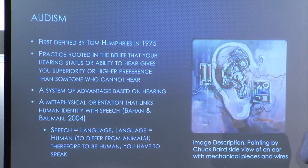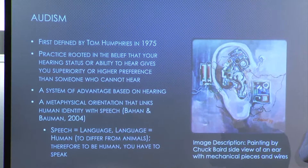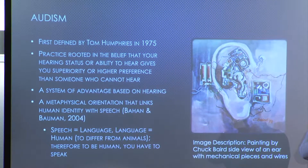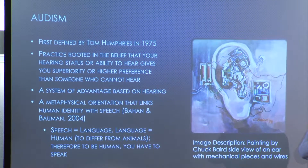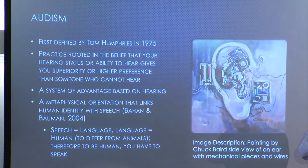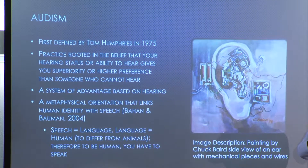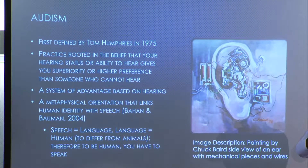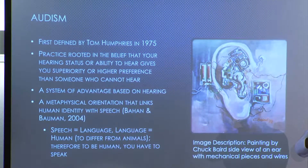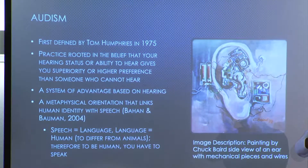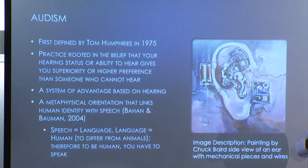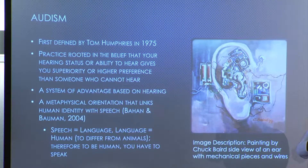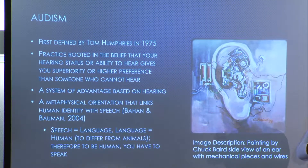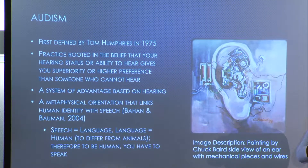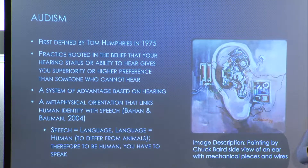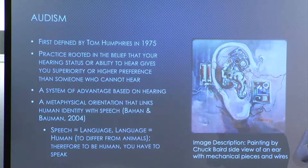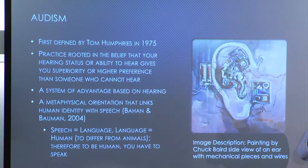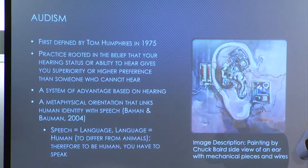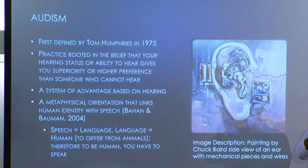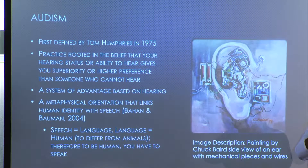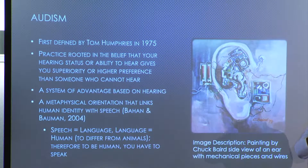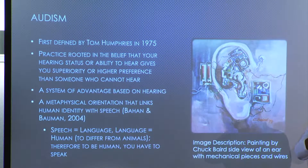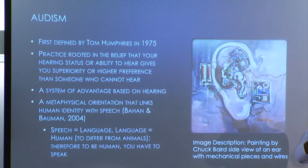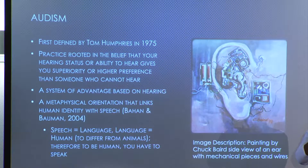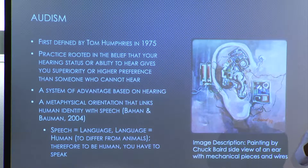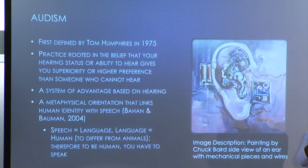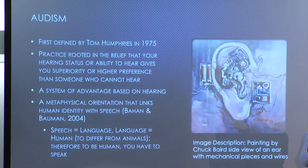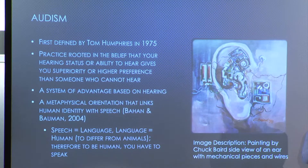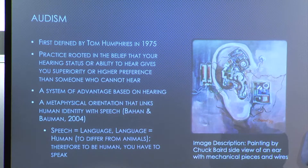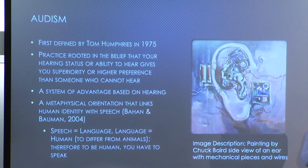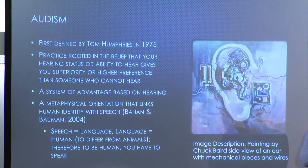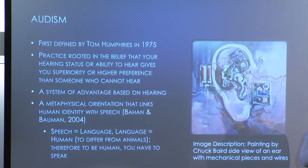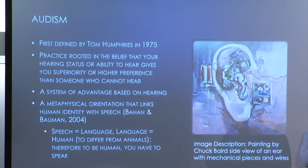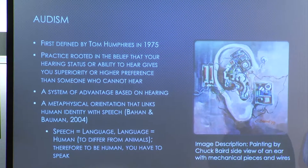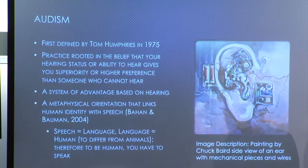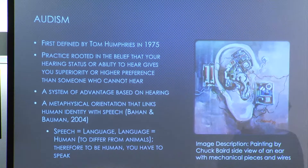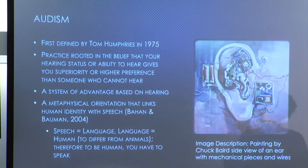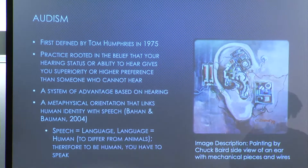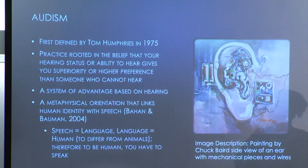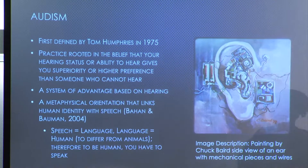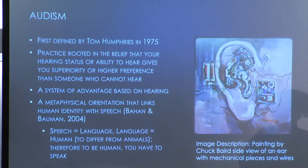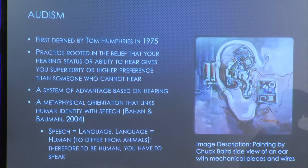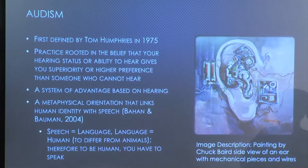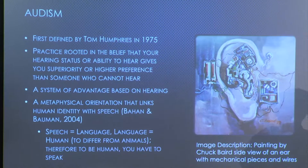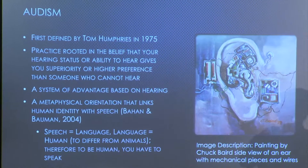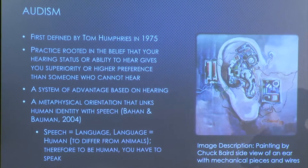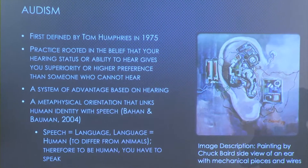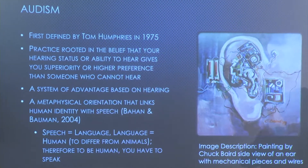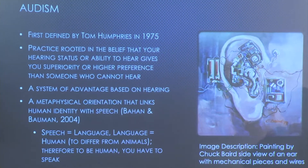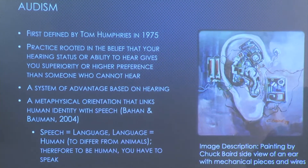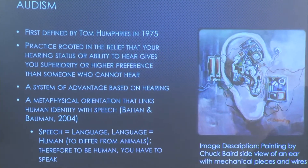You know, if you think about racism, if you think about ablism, it's a similar concept.